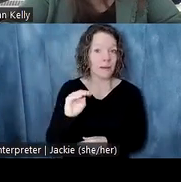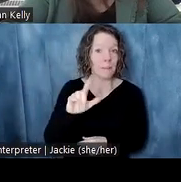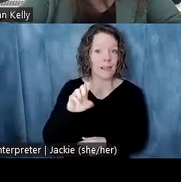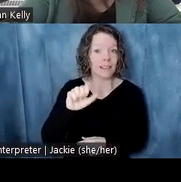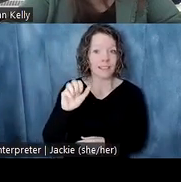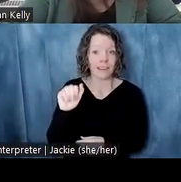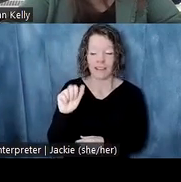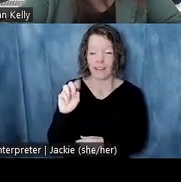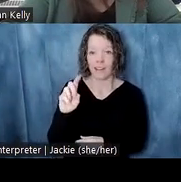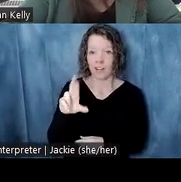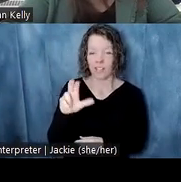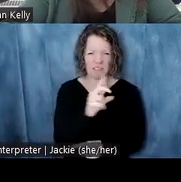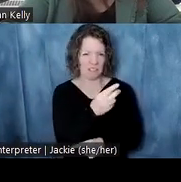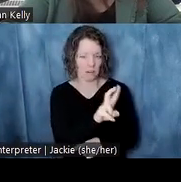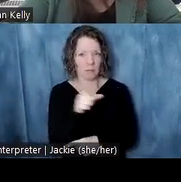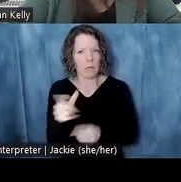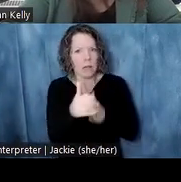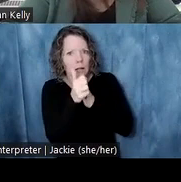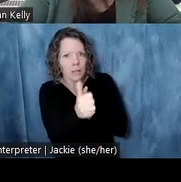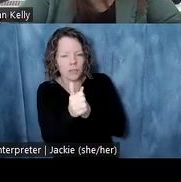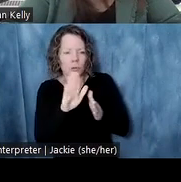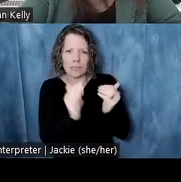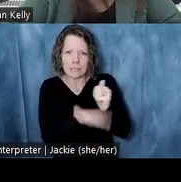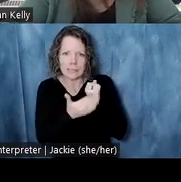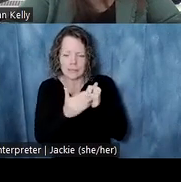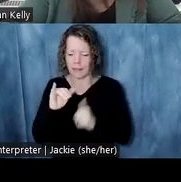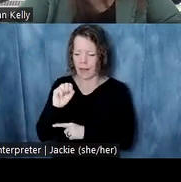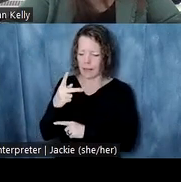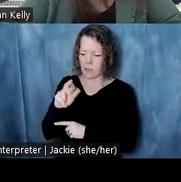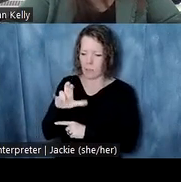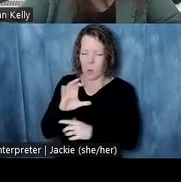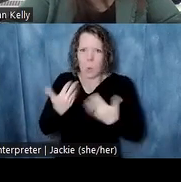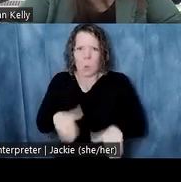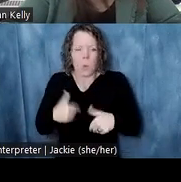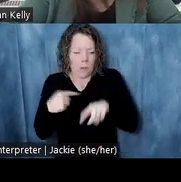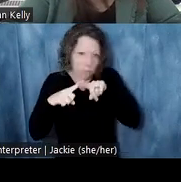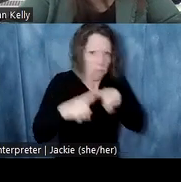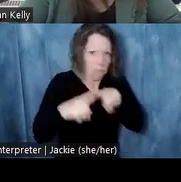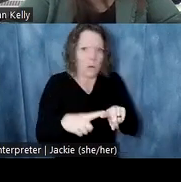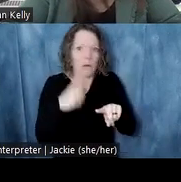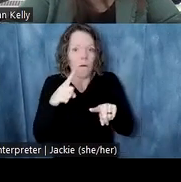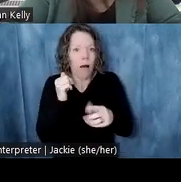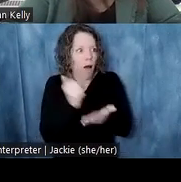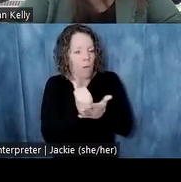and assistance with iSPARC's direction, community engagement efforts, and workforce development. I